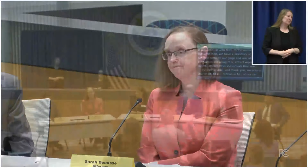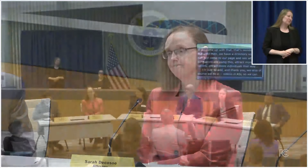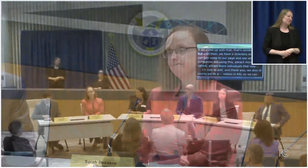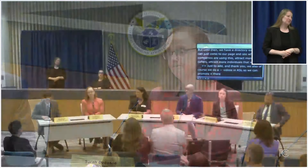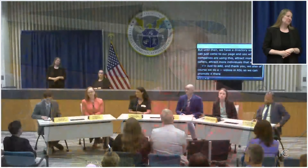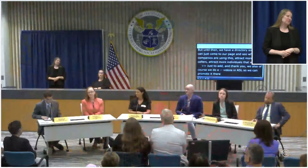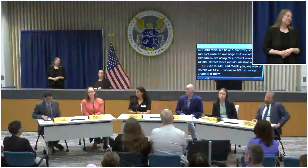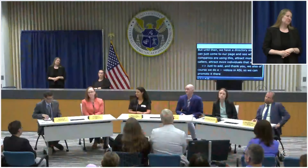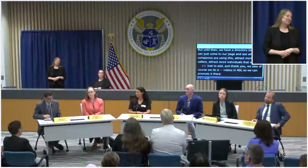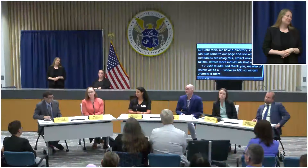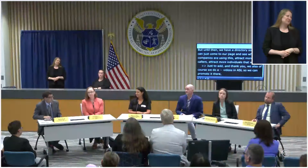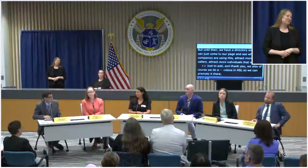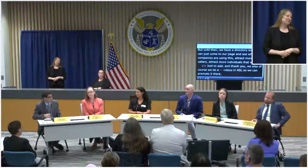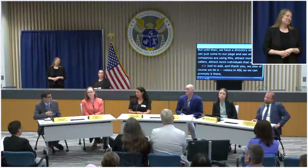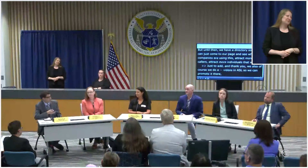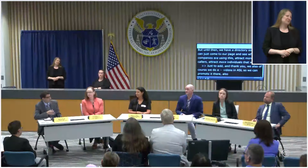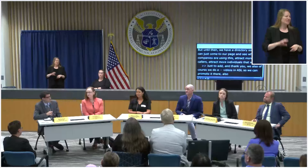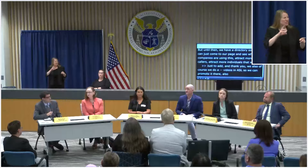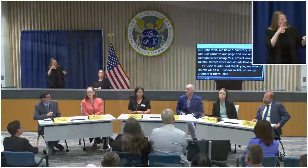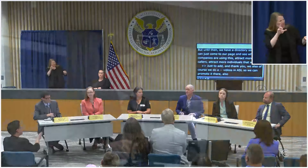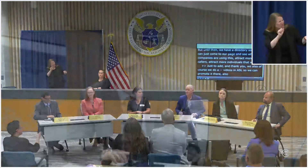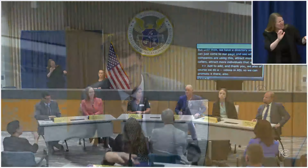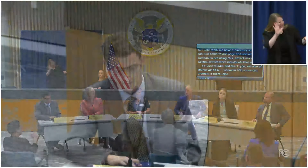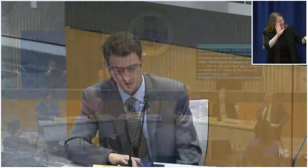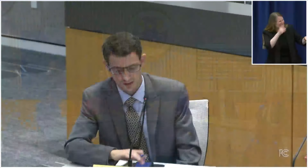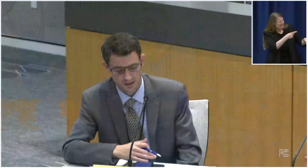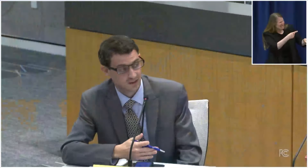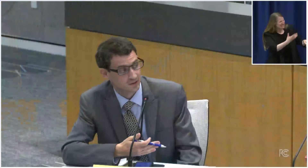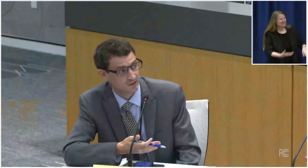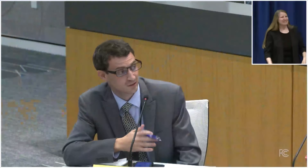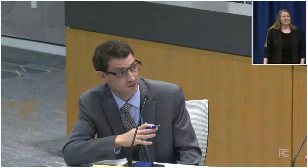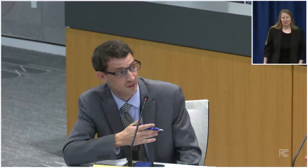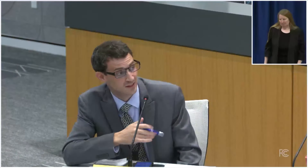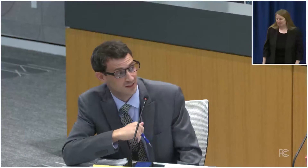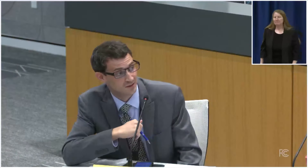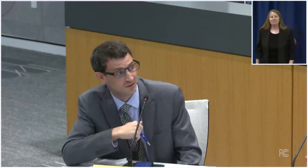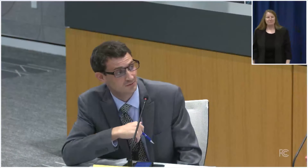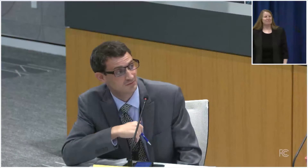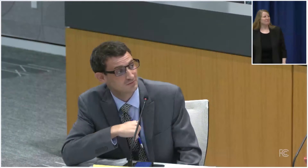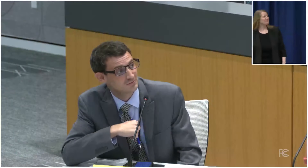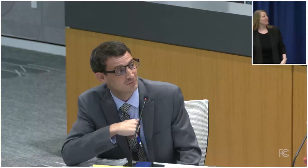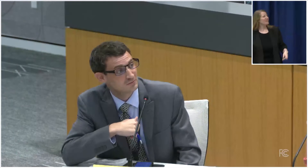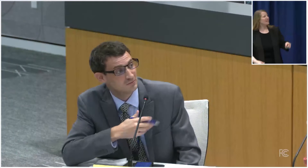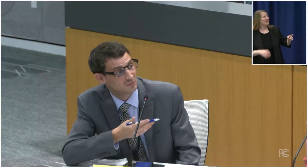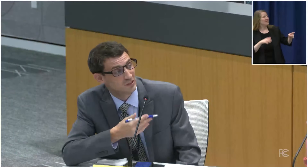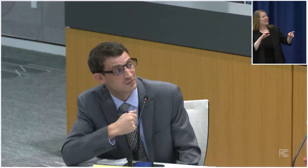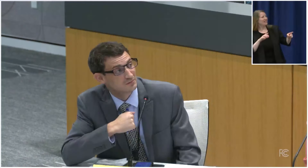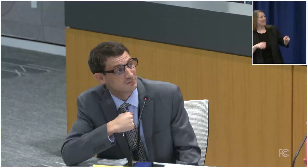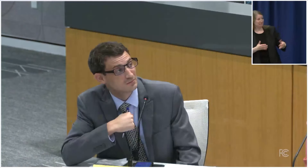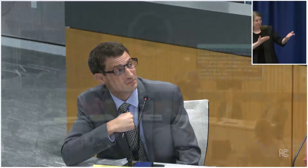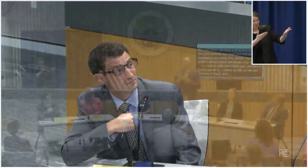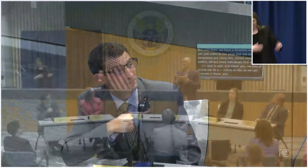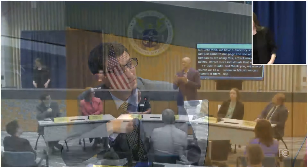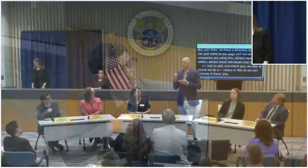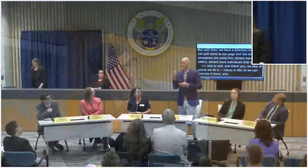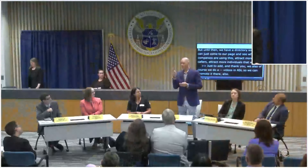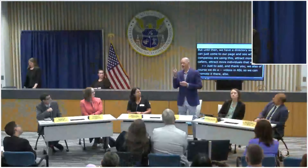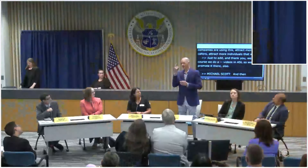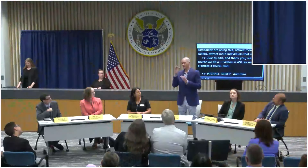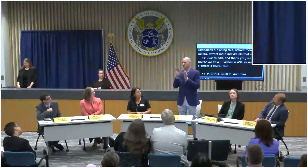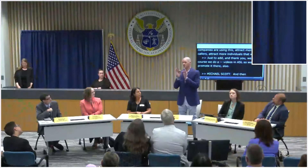A -- VIDEOS IN ASL SO WE CAN